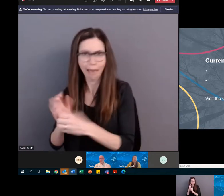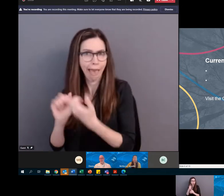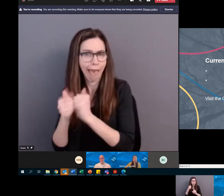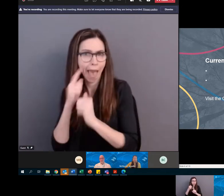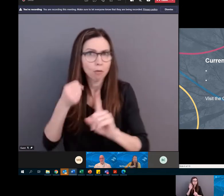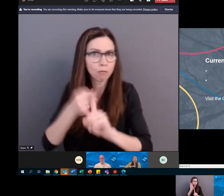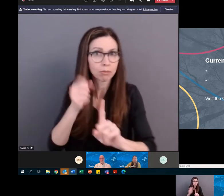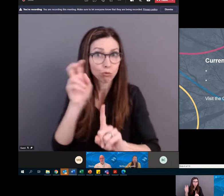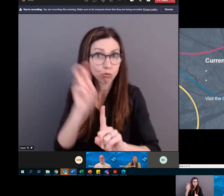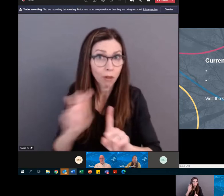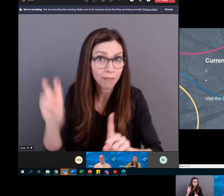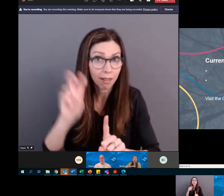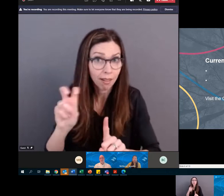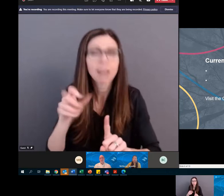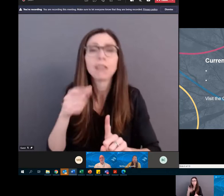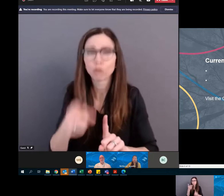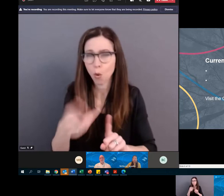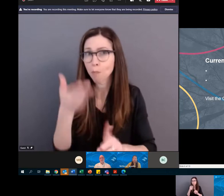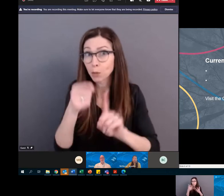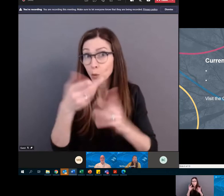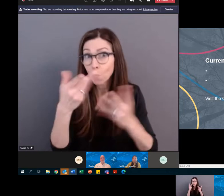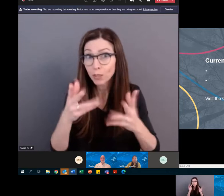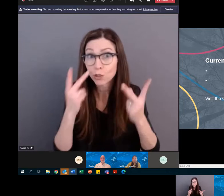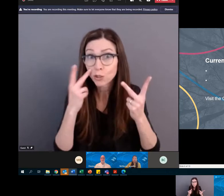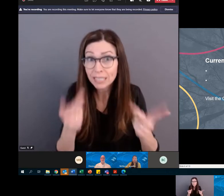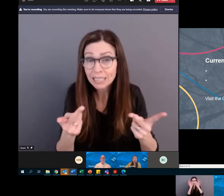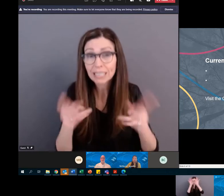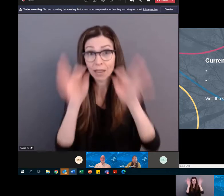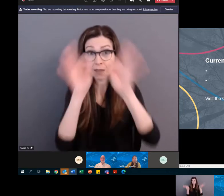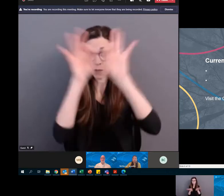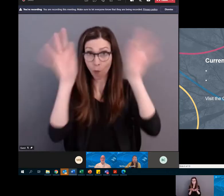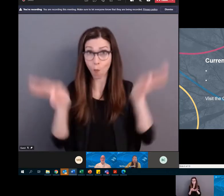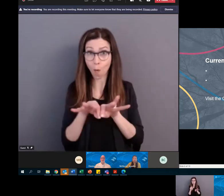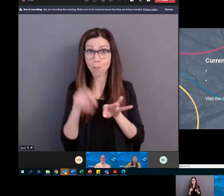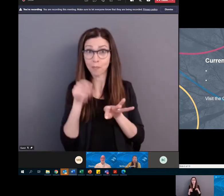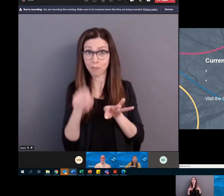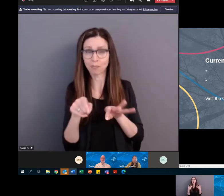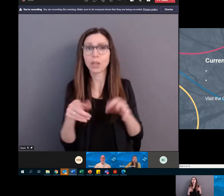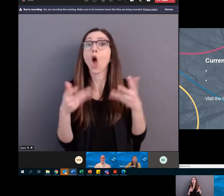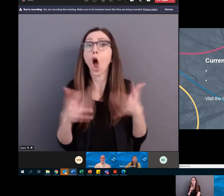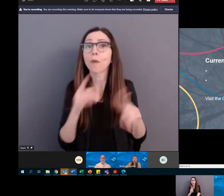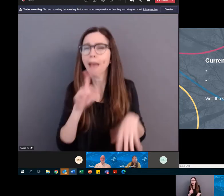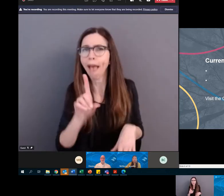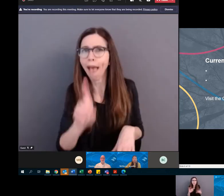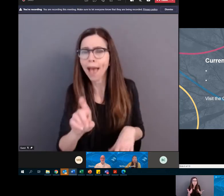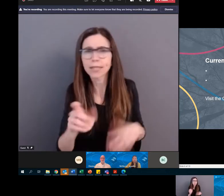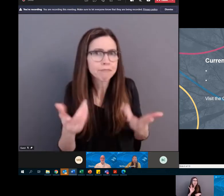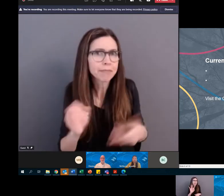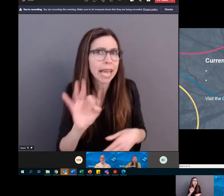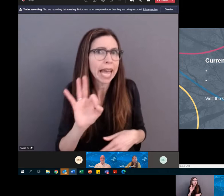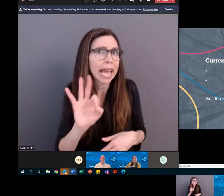the following question: if your project includes travel, a group activity, an